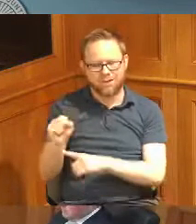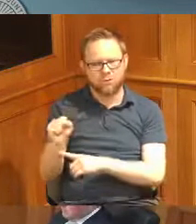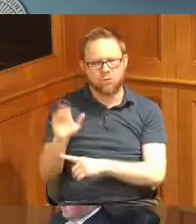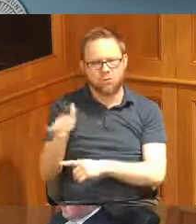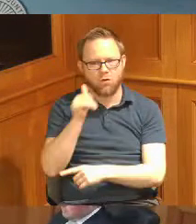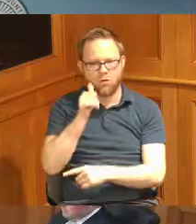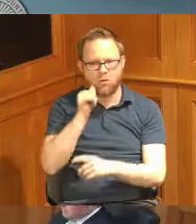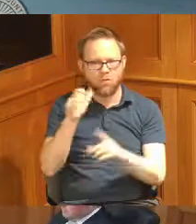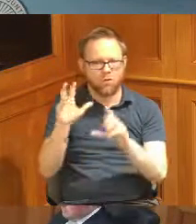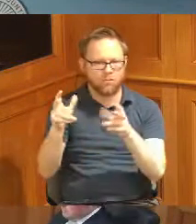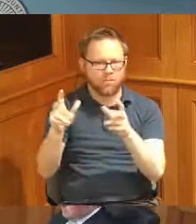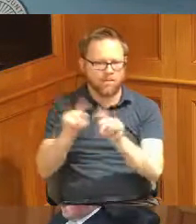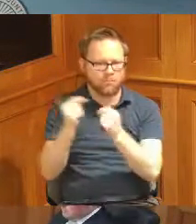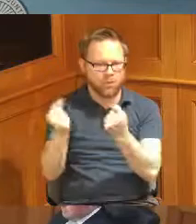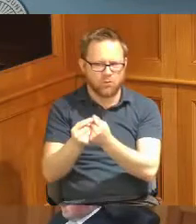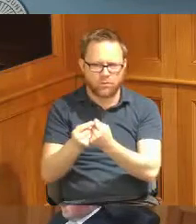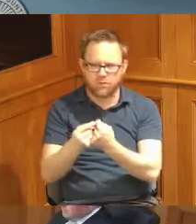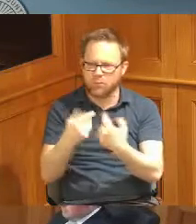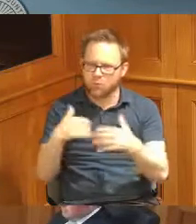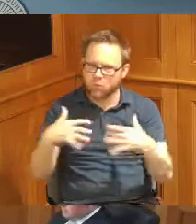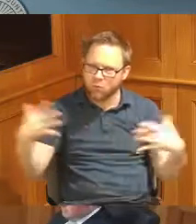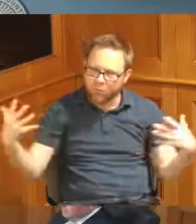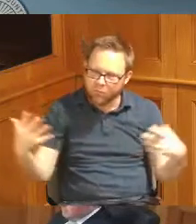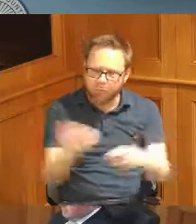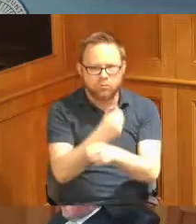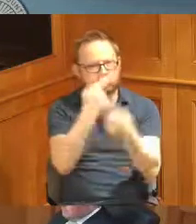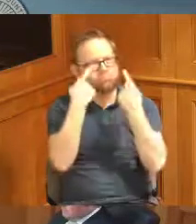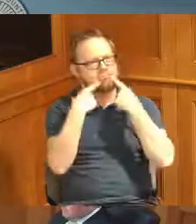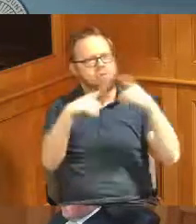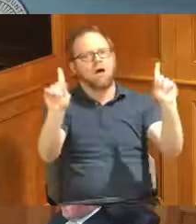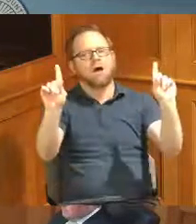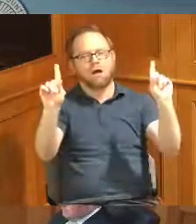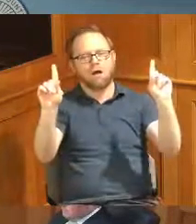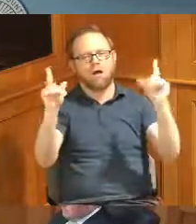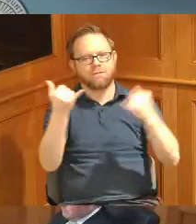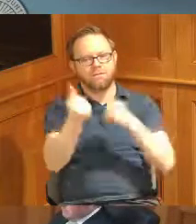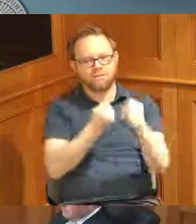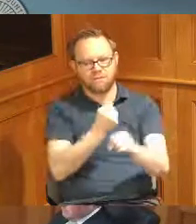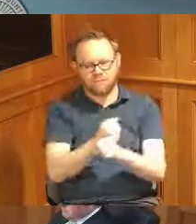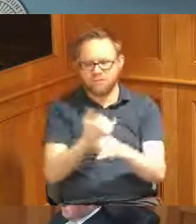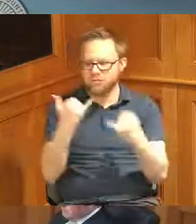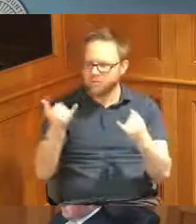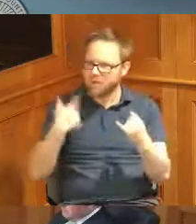team for their strong finish and successful winning season now therefore be it proclaimed